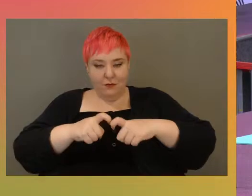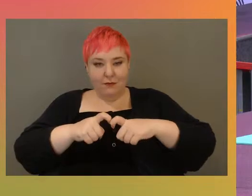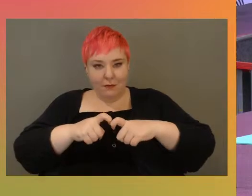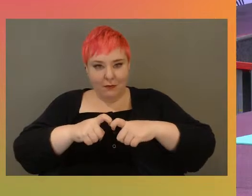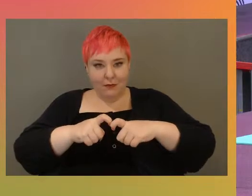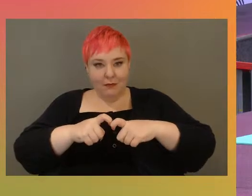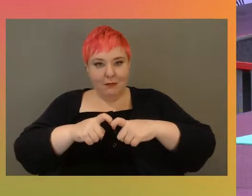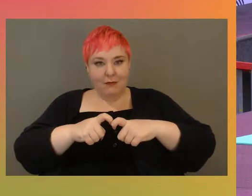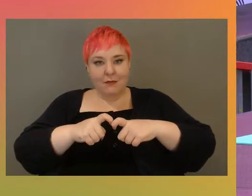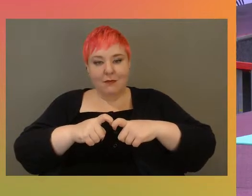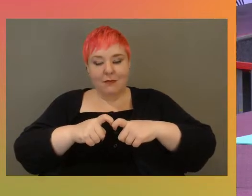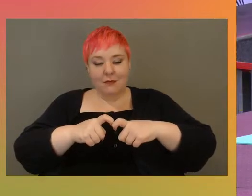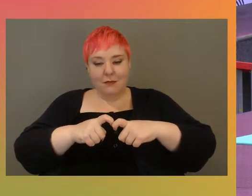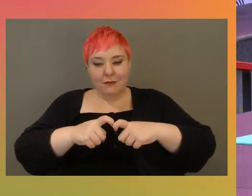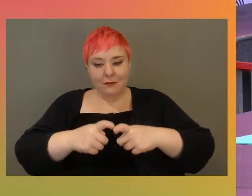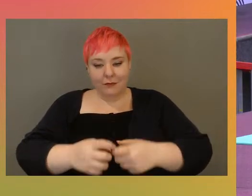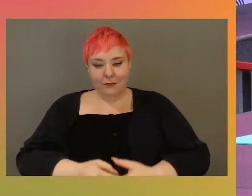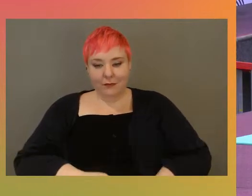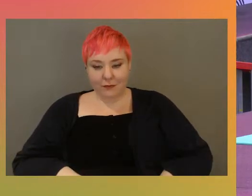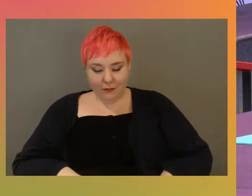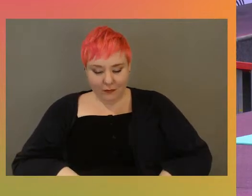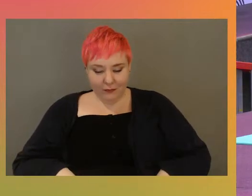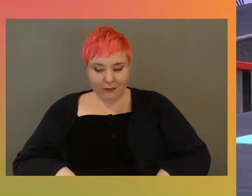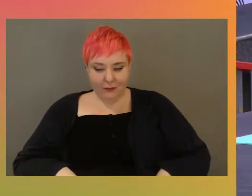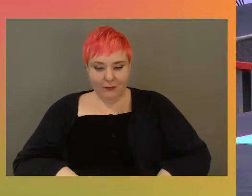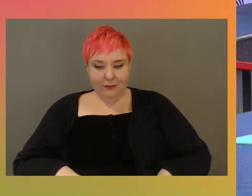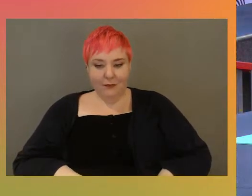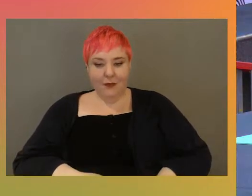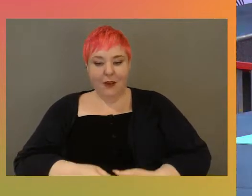PULL THE LEGS INTO THE HIPS, FLEX DEFEAT, DRAW THE KNEES